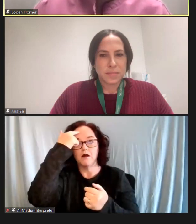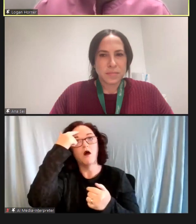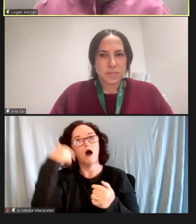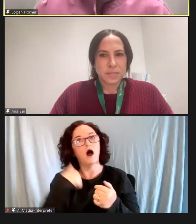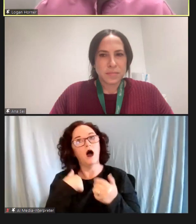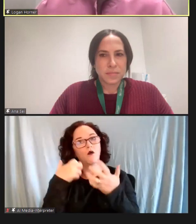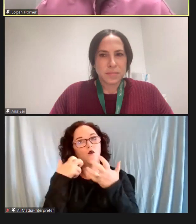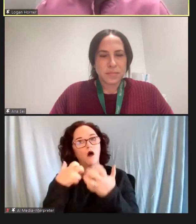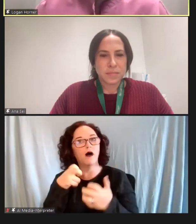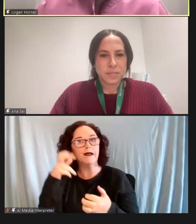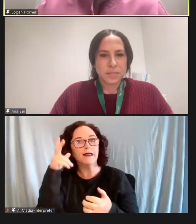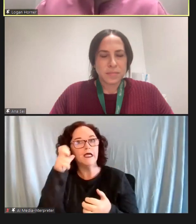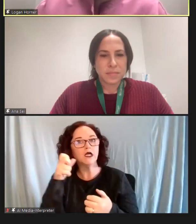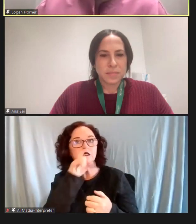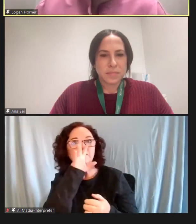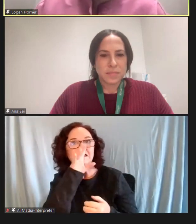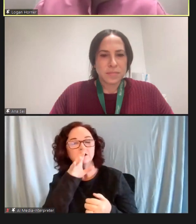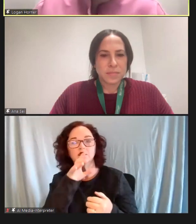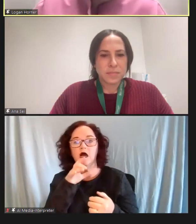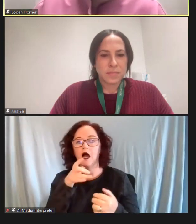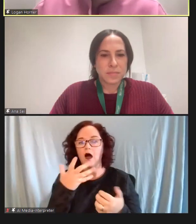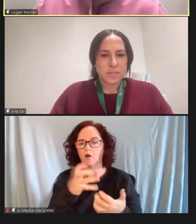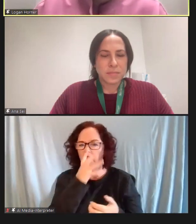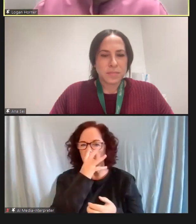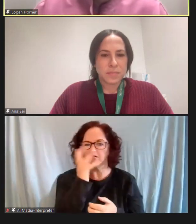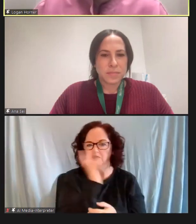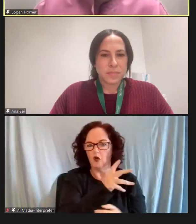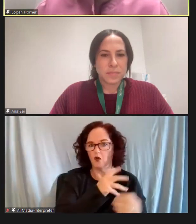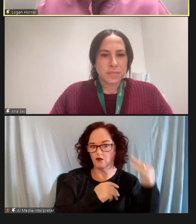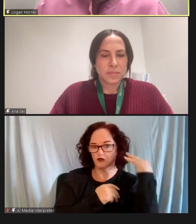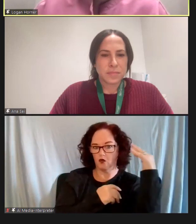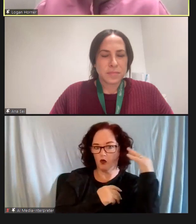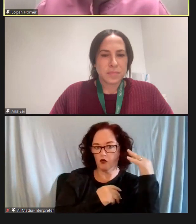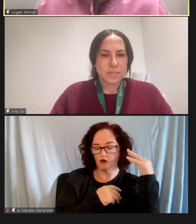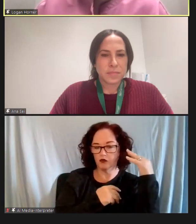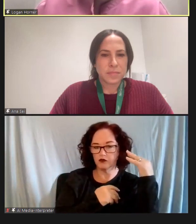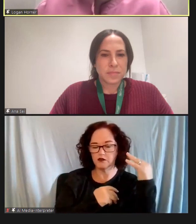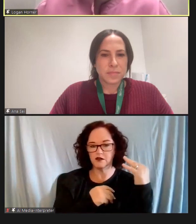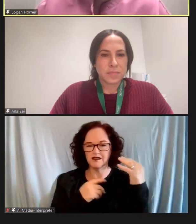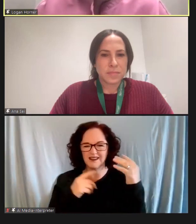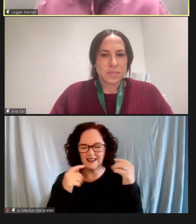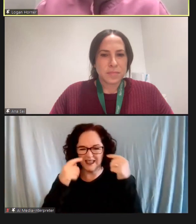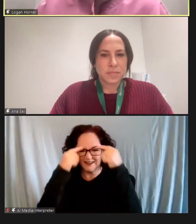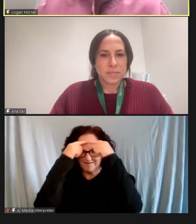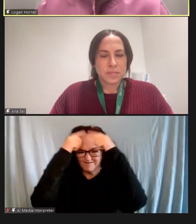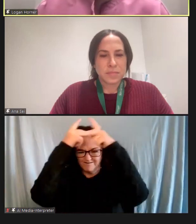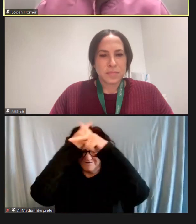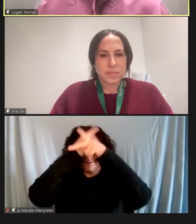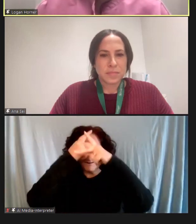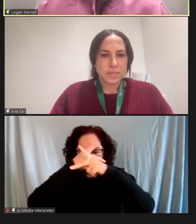because we have it coming from two places so you can better figure out what